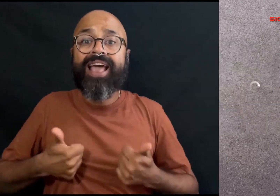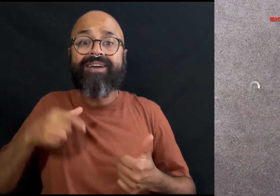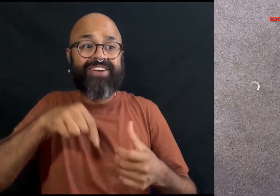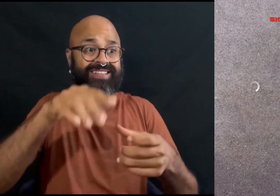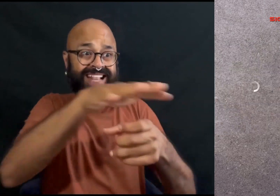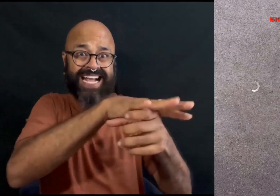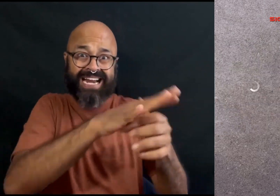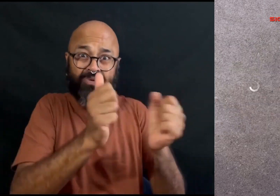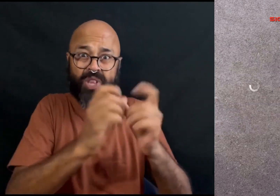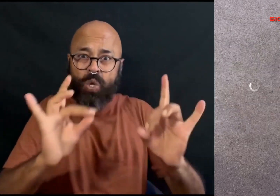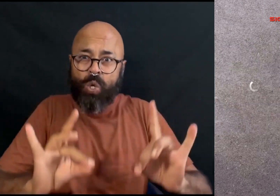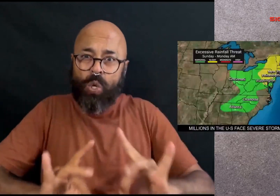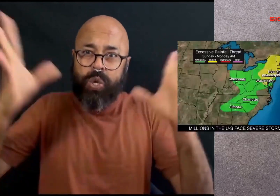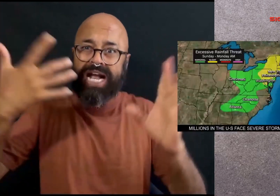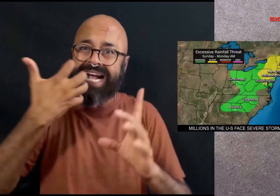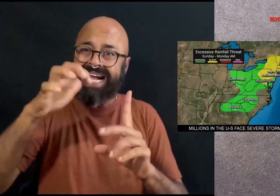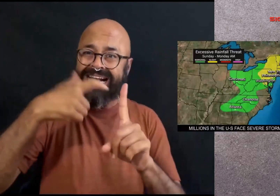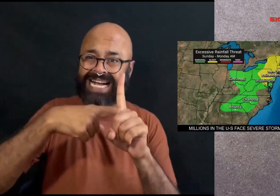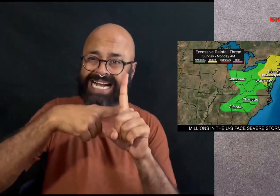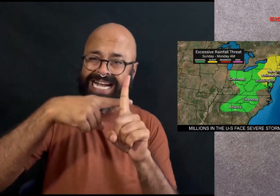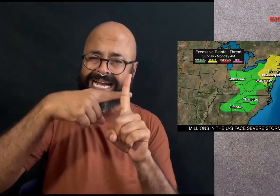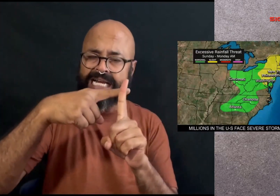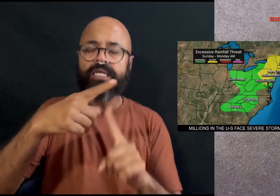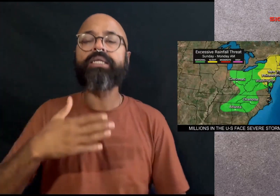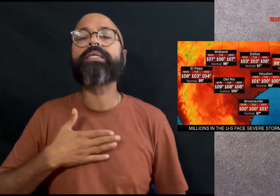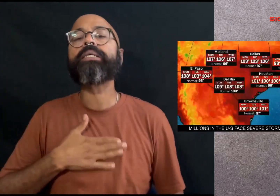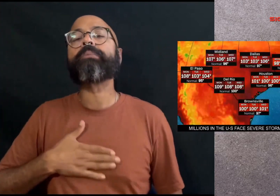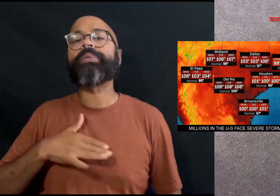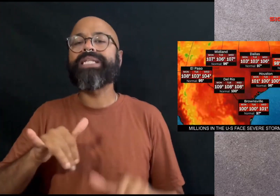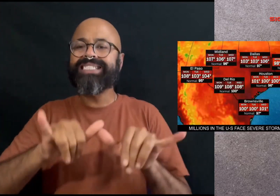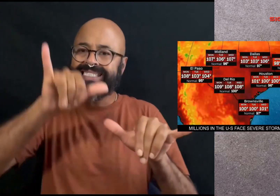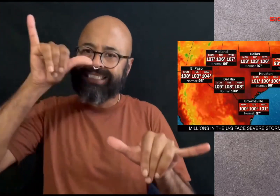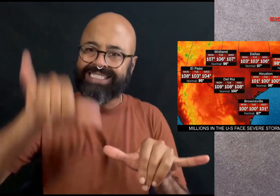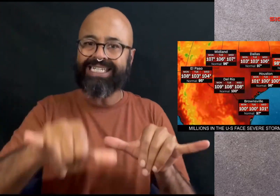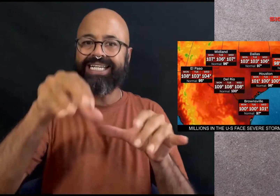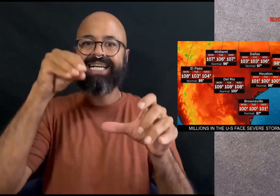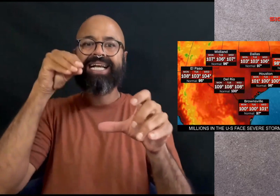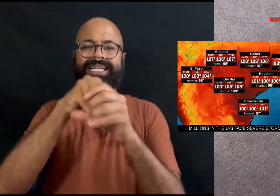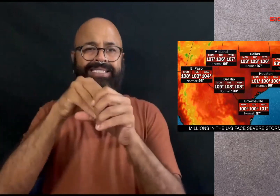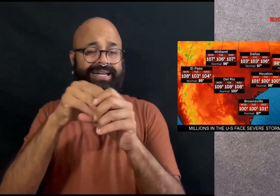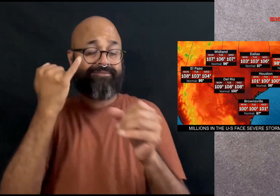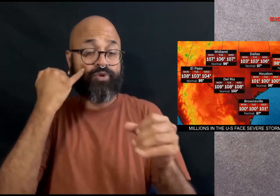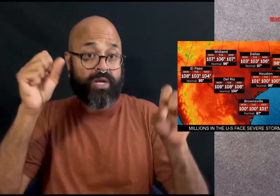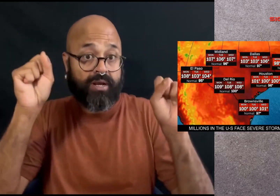if you live in an area with extreme heat, please stay indoors if you can.